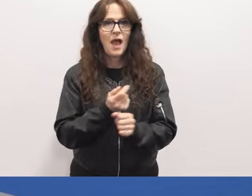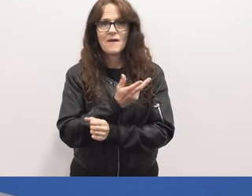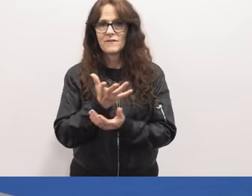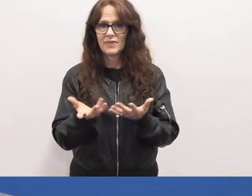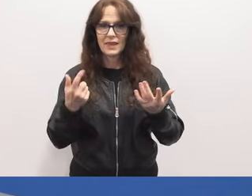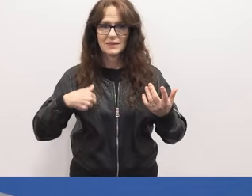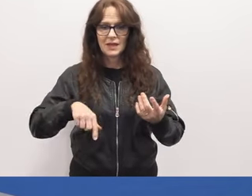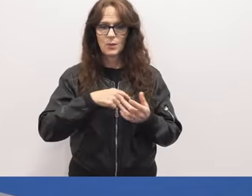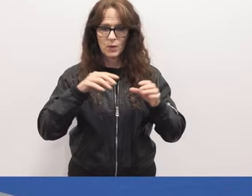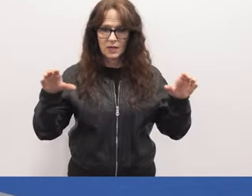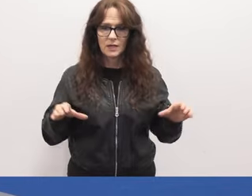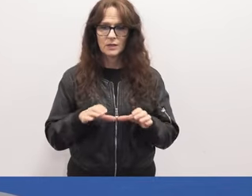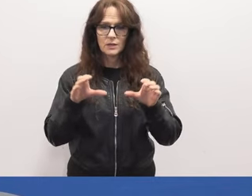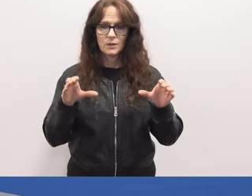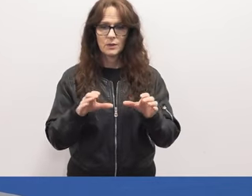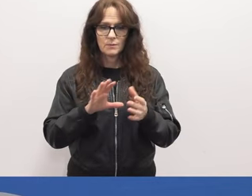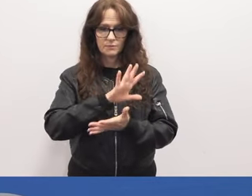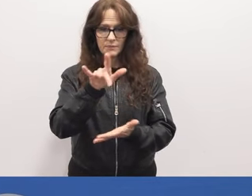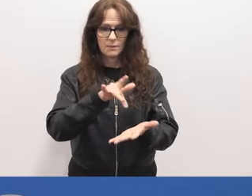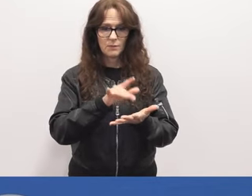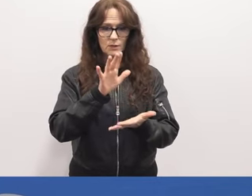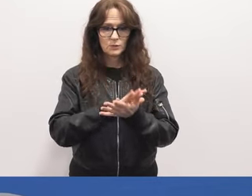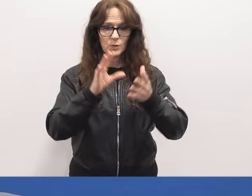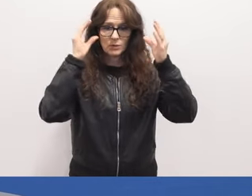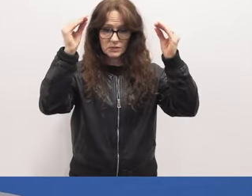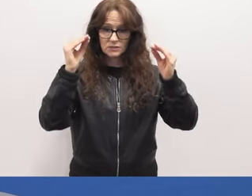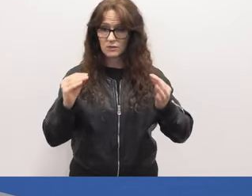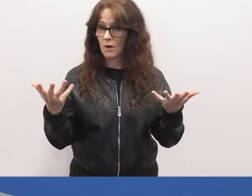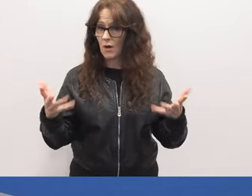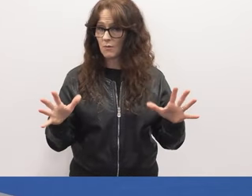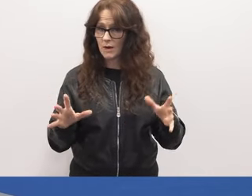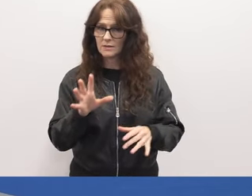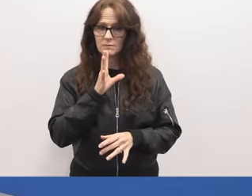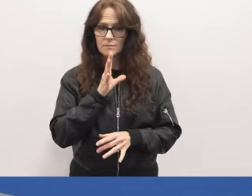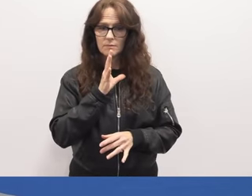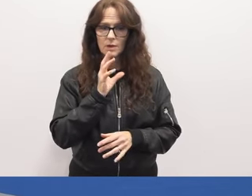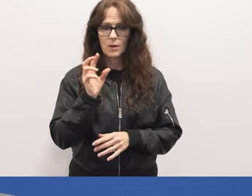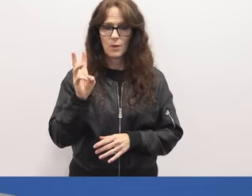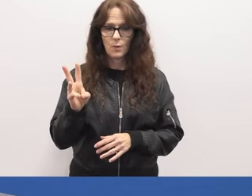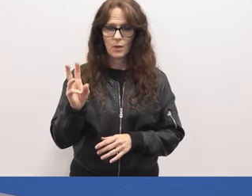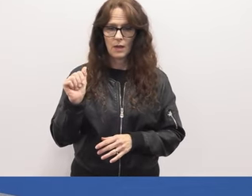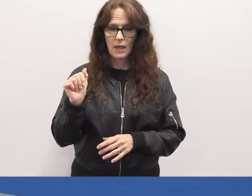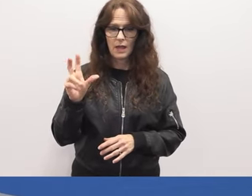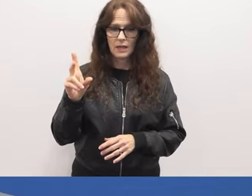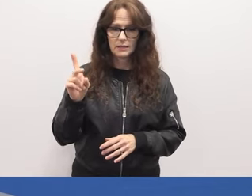And we heard from a middle school teacher here, Mr. Waddles, and I think he said something about